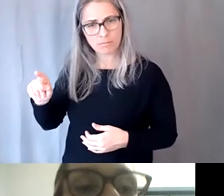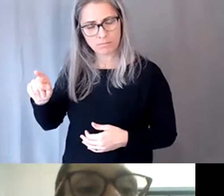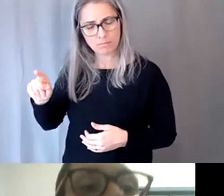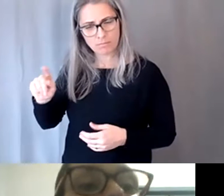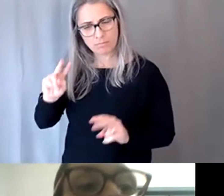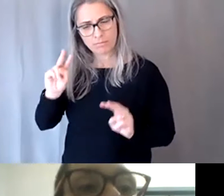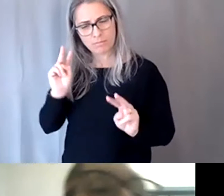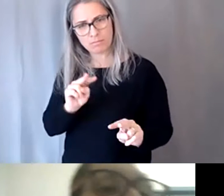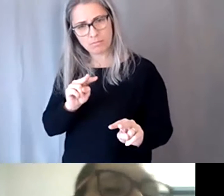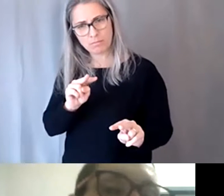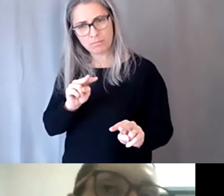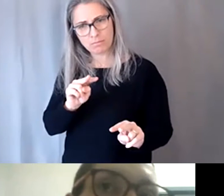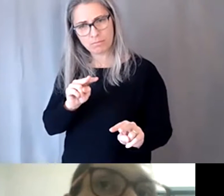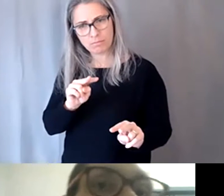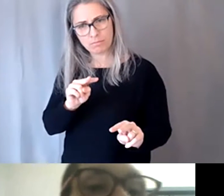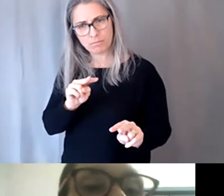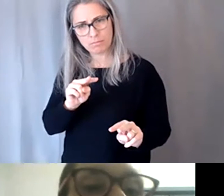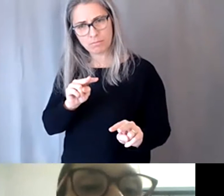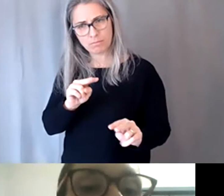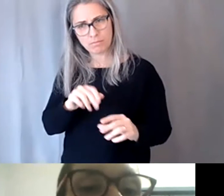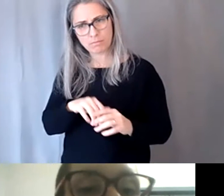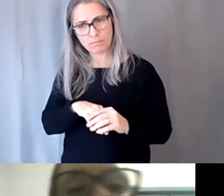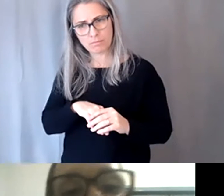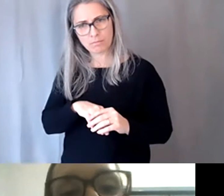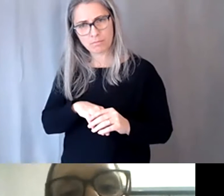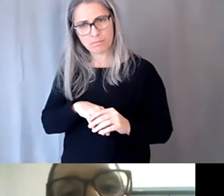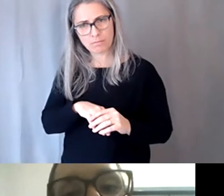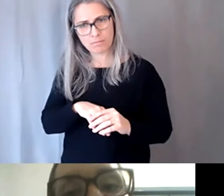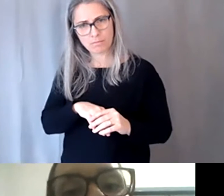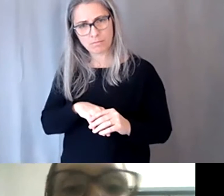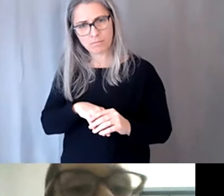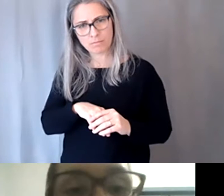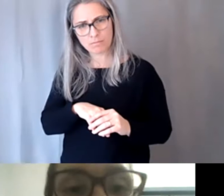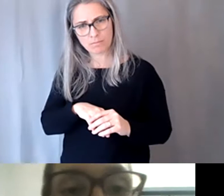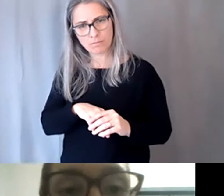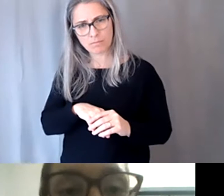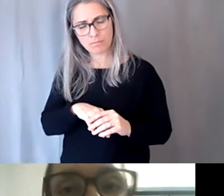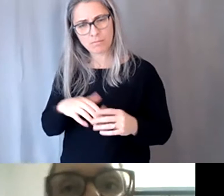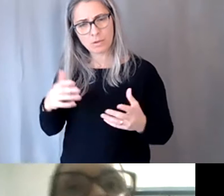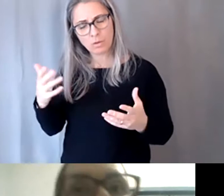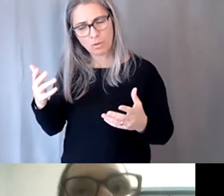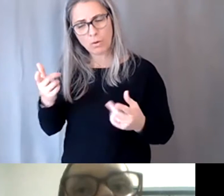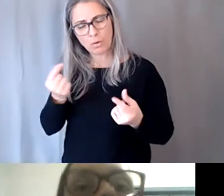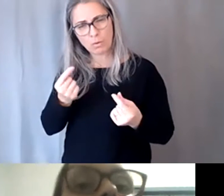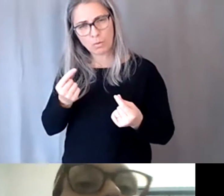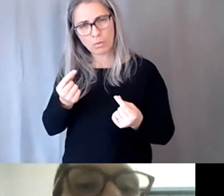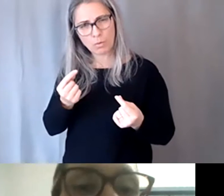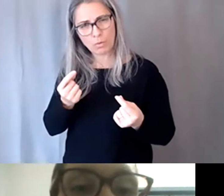and started to make some exercise but not only exercise